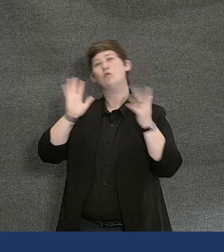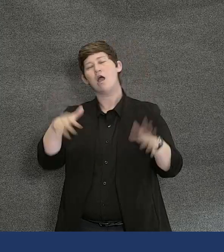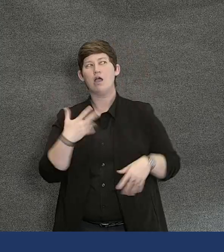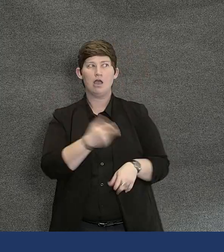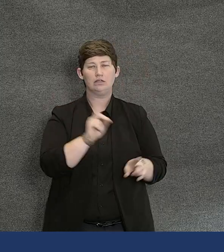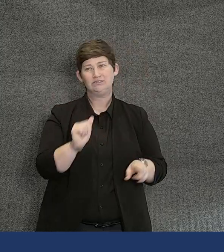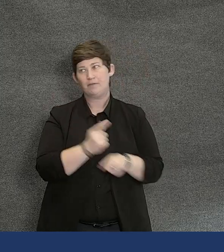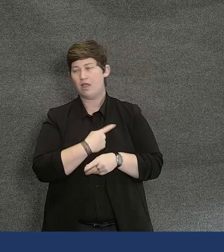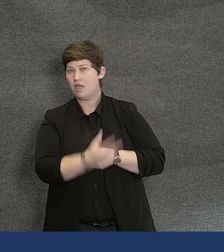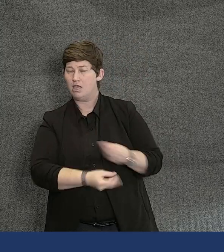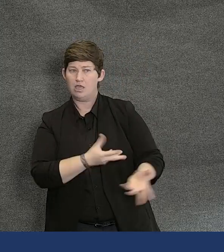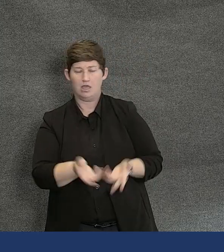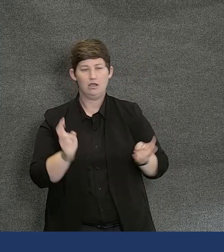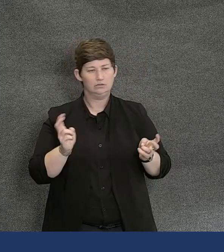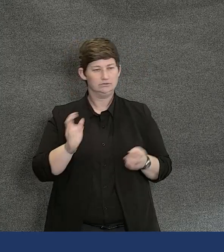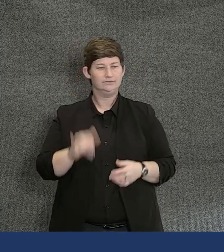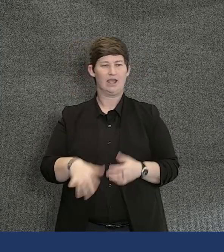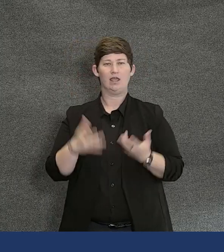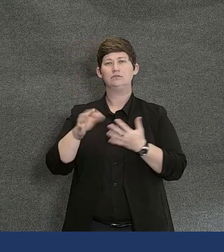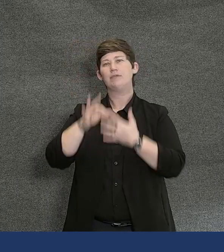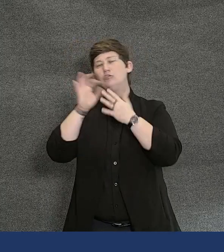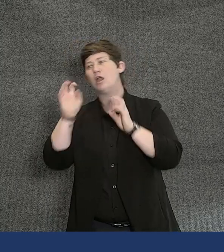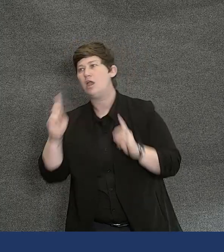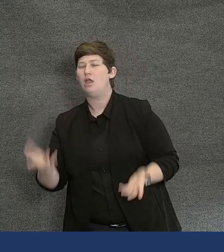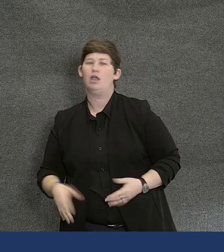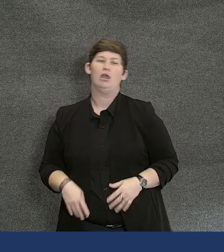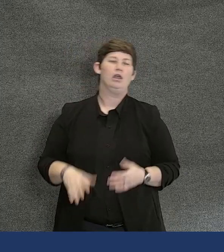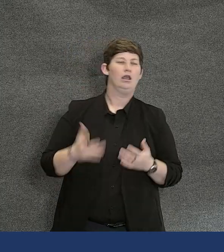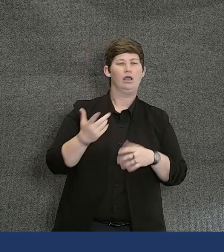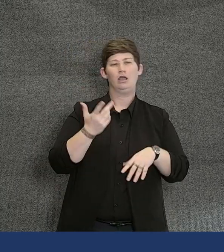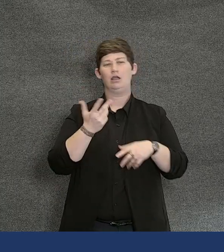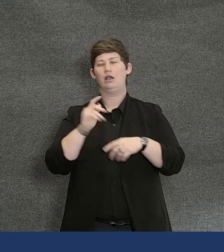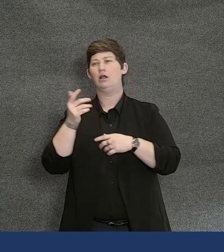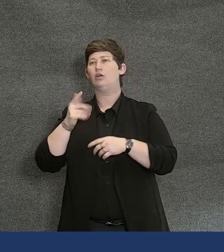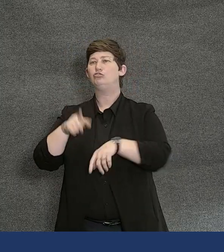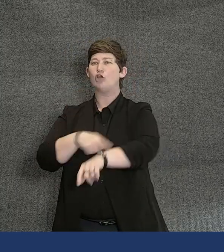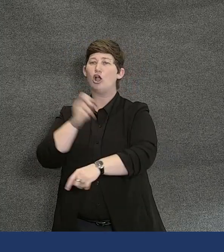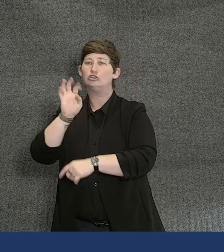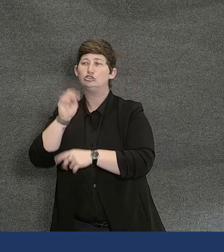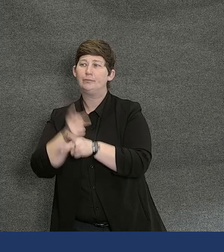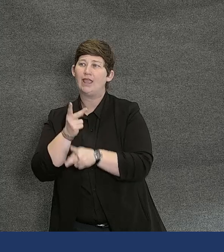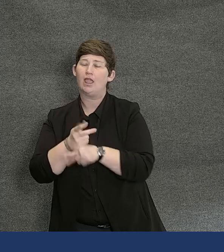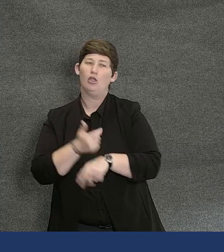It's all these. This is the reason. The people with disabilities, that's why we have the deficits. That's why we're concerned.